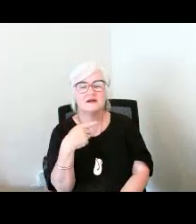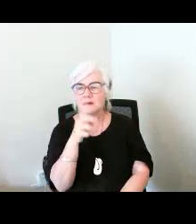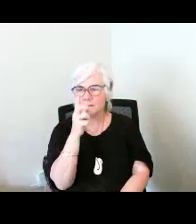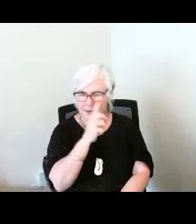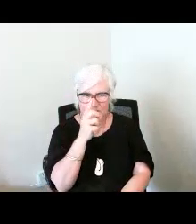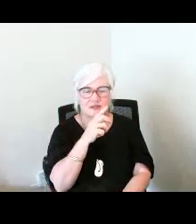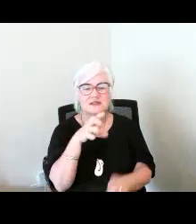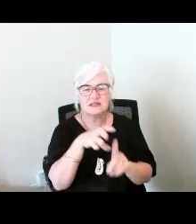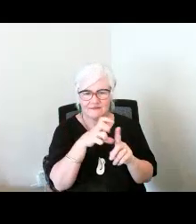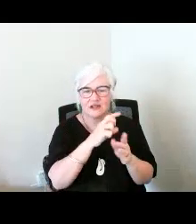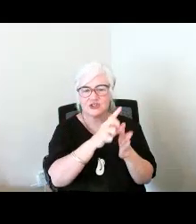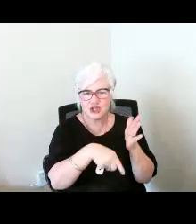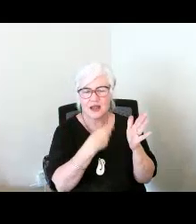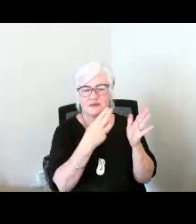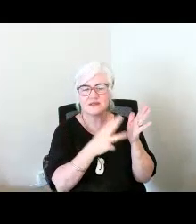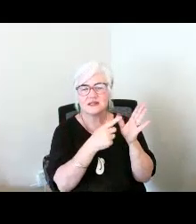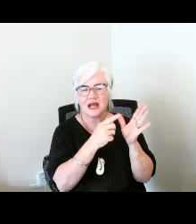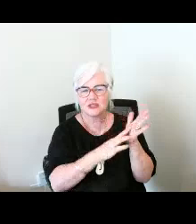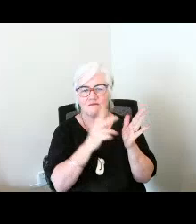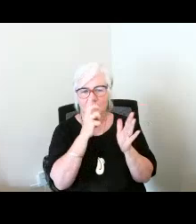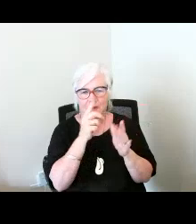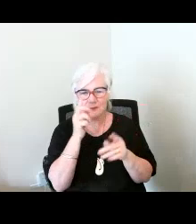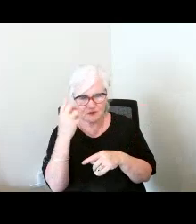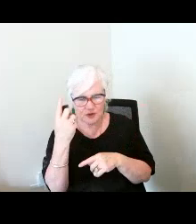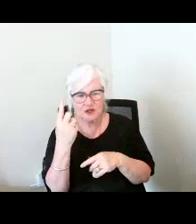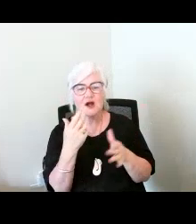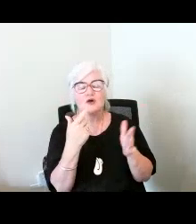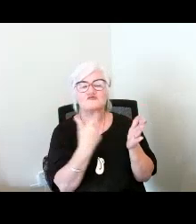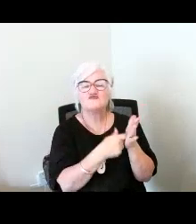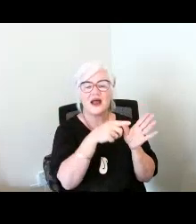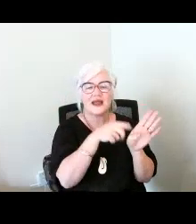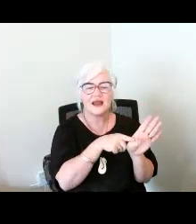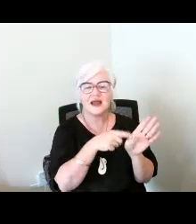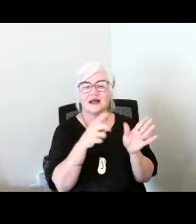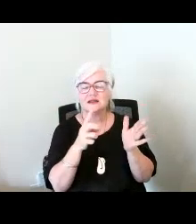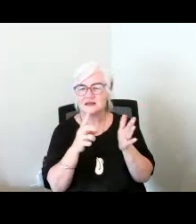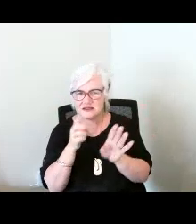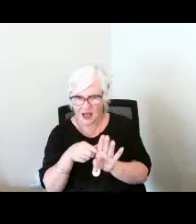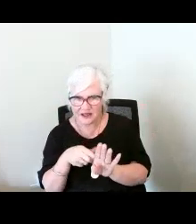James and Natasha from People First, Ray and Saini from Vaka Tautua and Jessica from Te